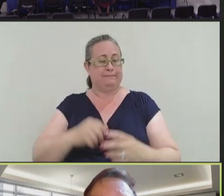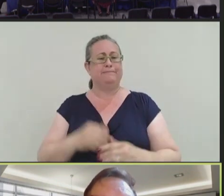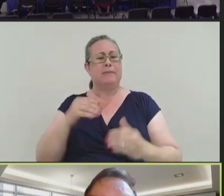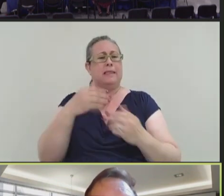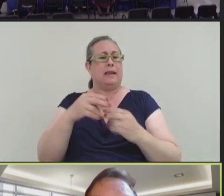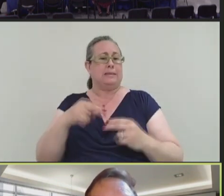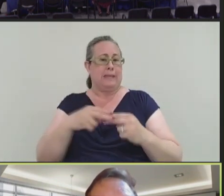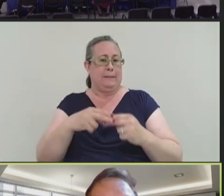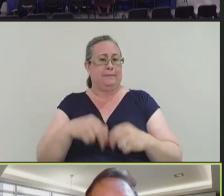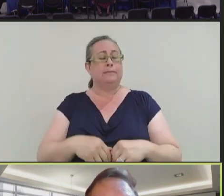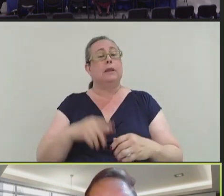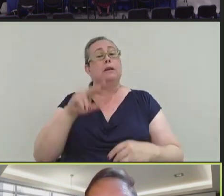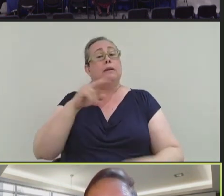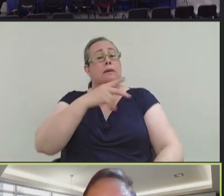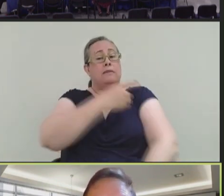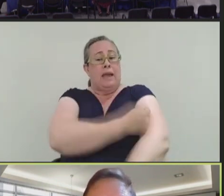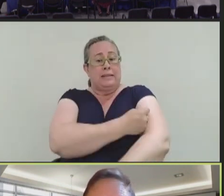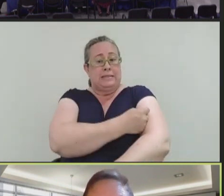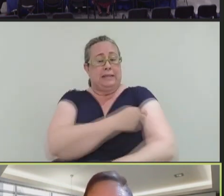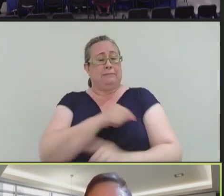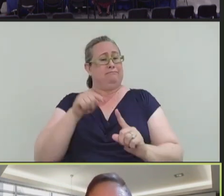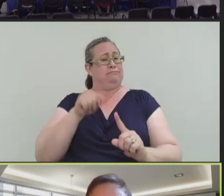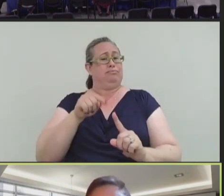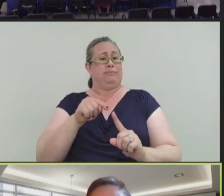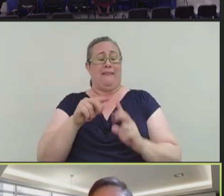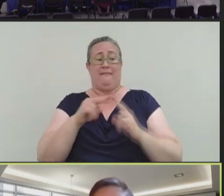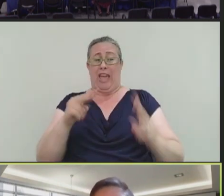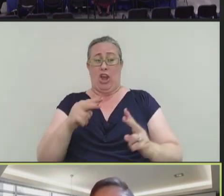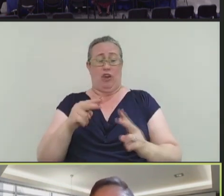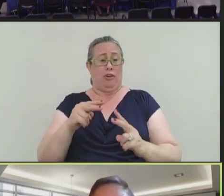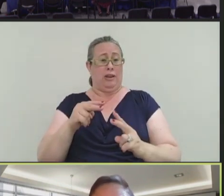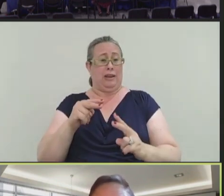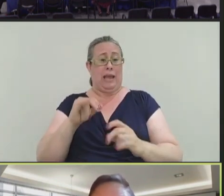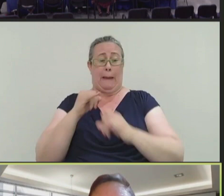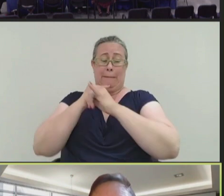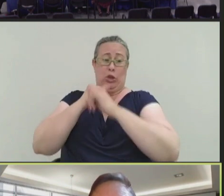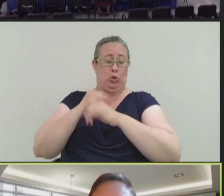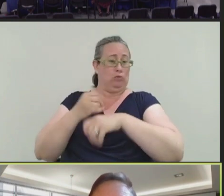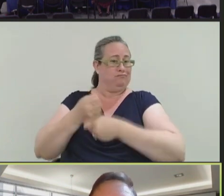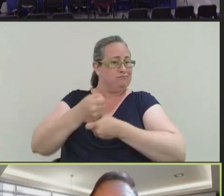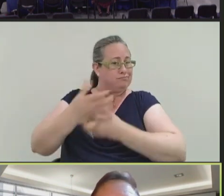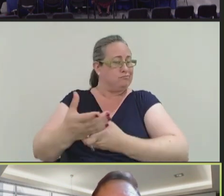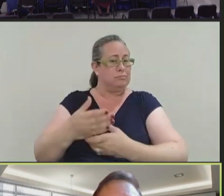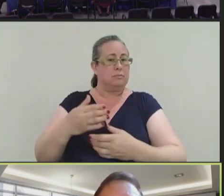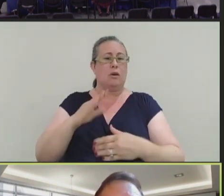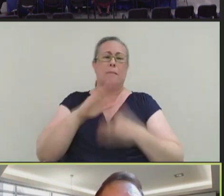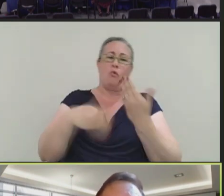The vaccine was very immunogenic. In fact, all doses elicited an immune response.